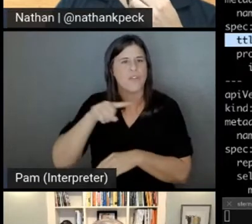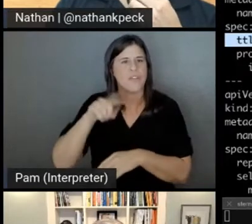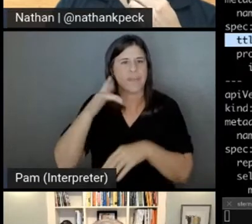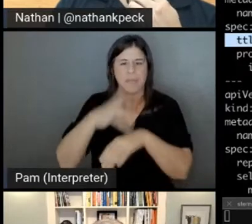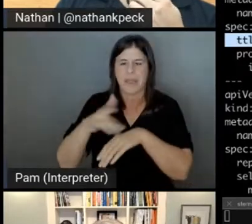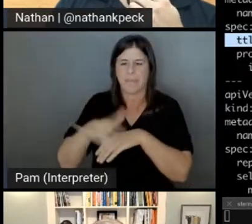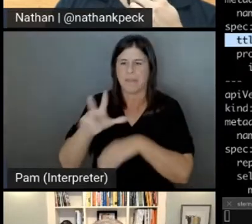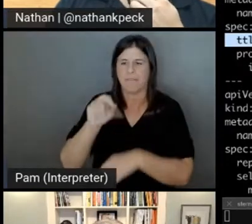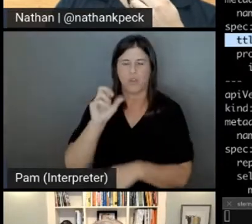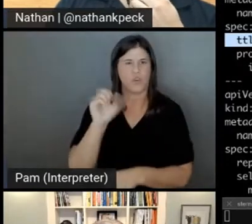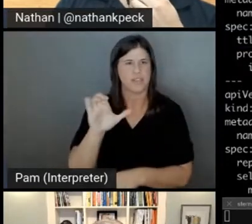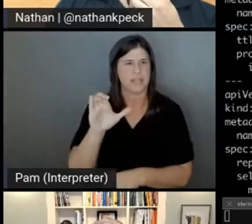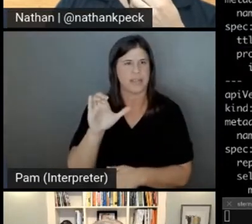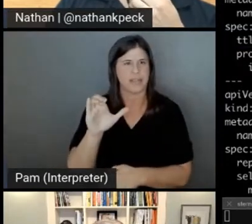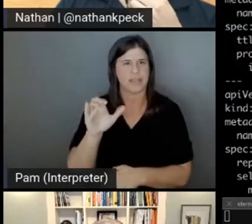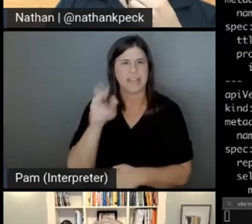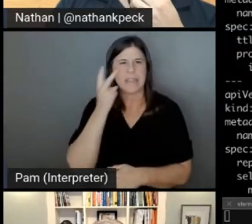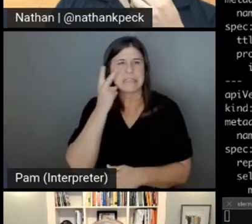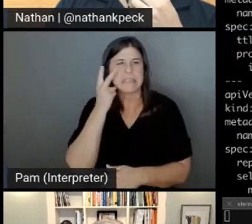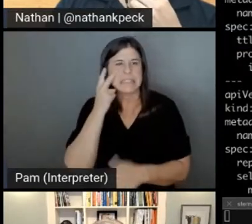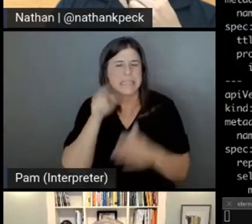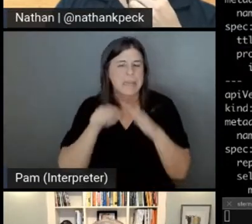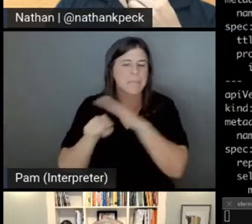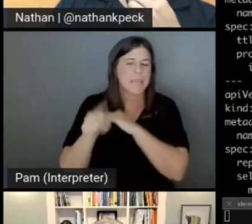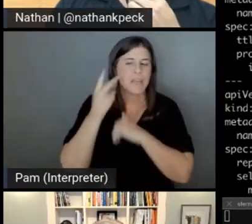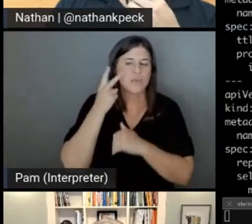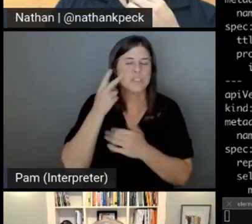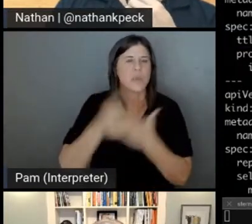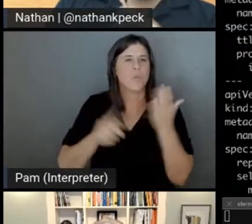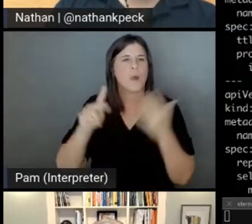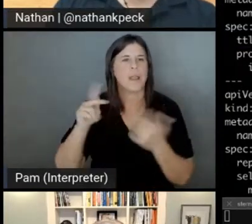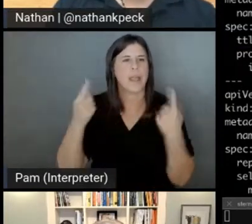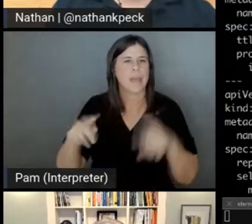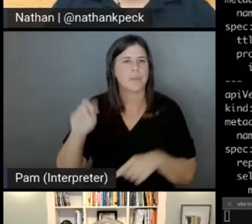That's a little sneak peek into what Karpenter does after the nodes are no longer needed.